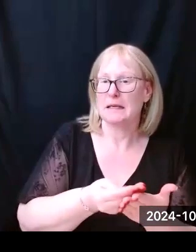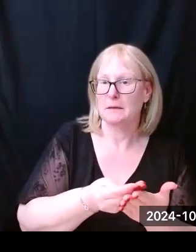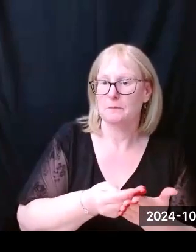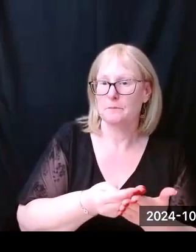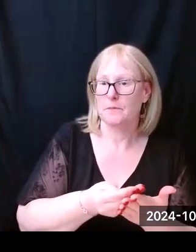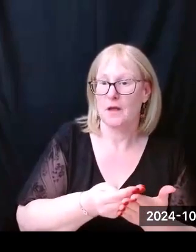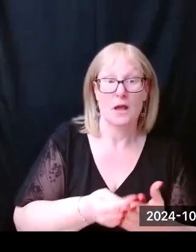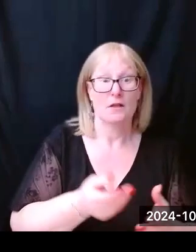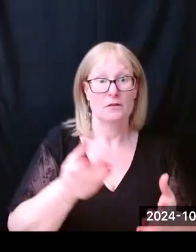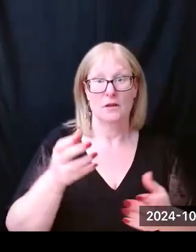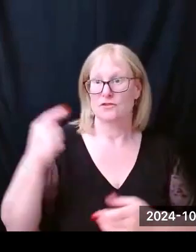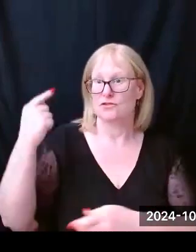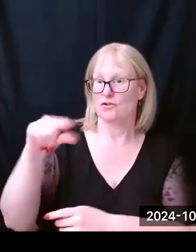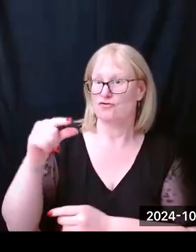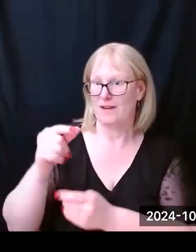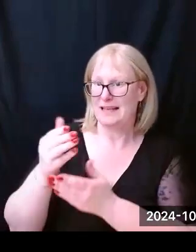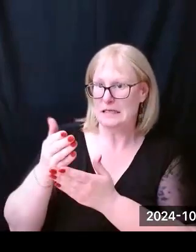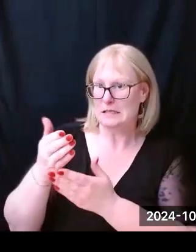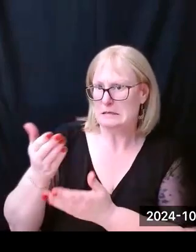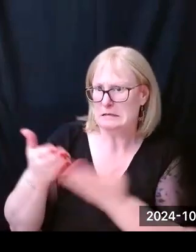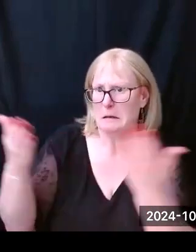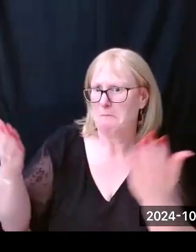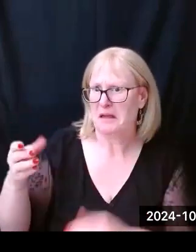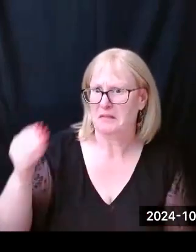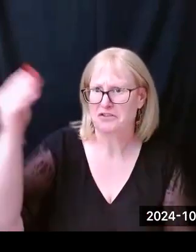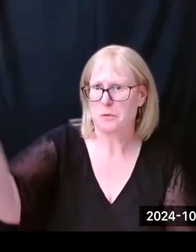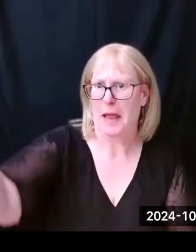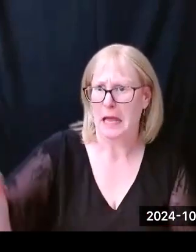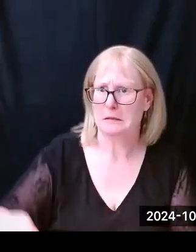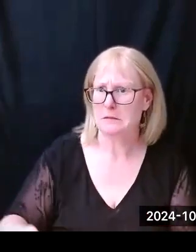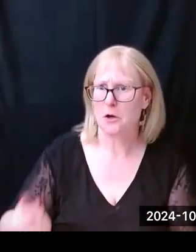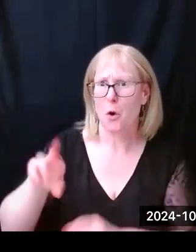green stuff that you hand over or a card and swipe it and then you get things.